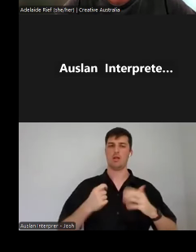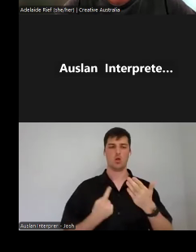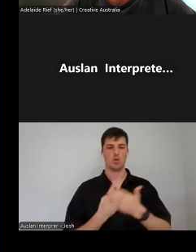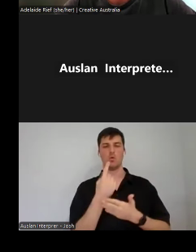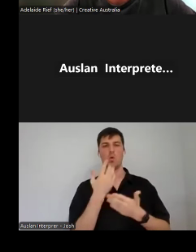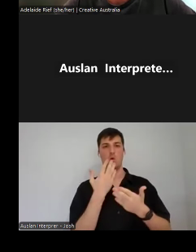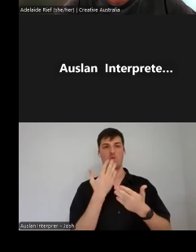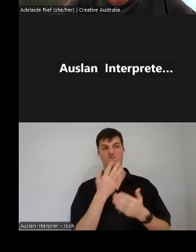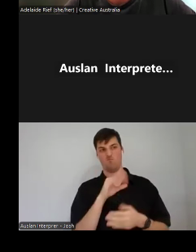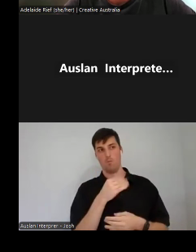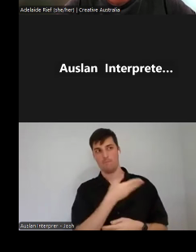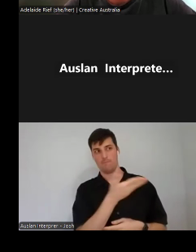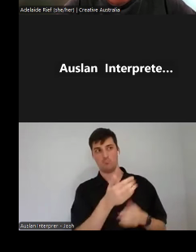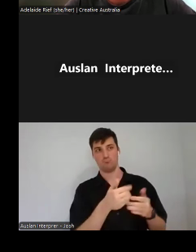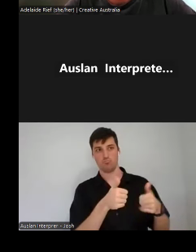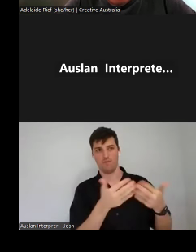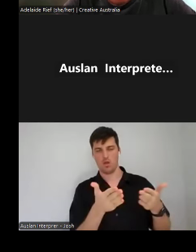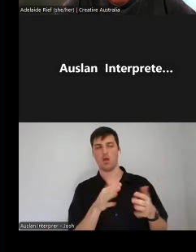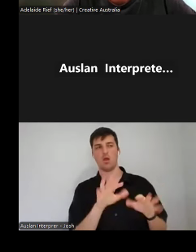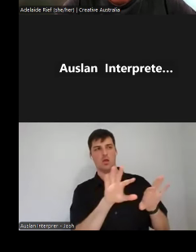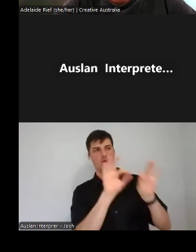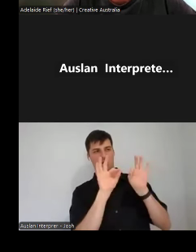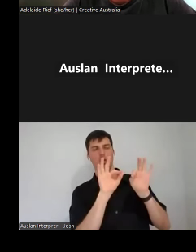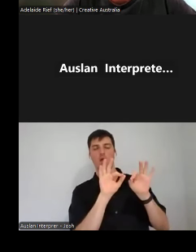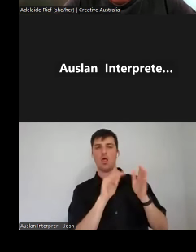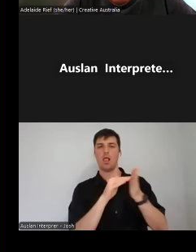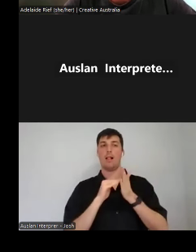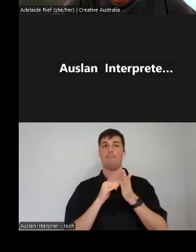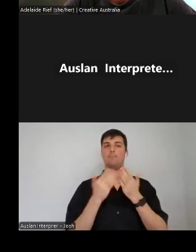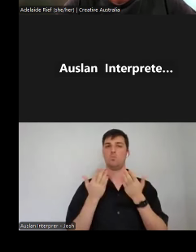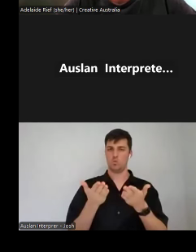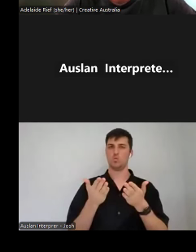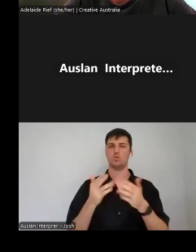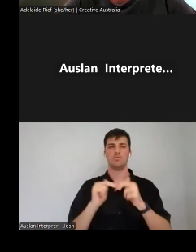providers that will help you to develop the governance skills and knowledge that you need